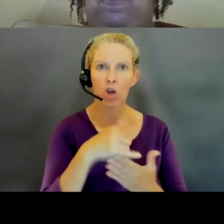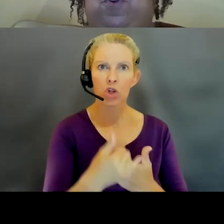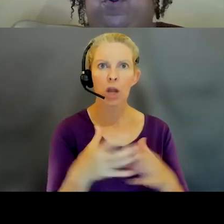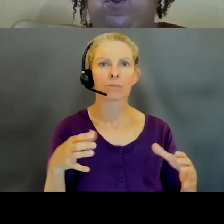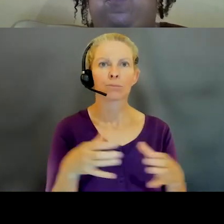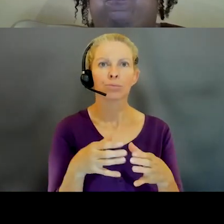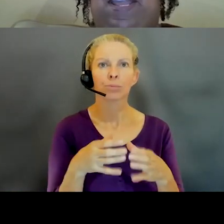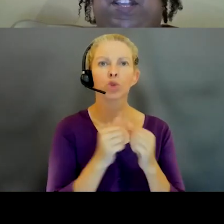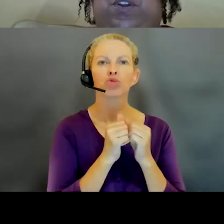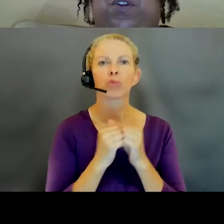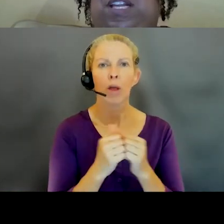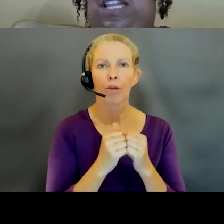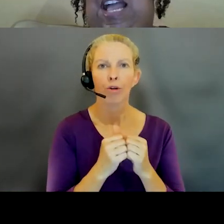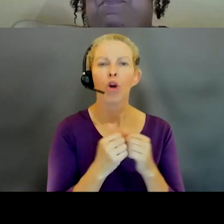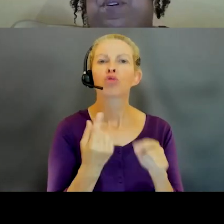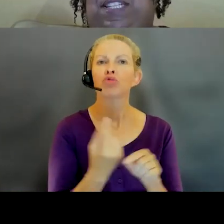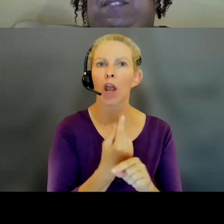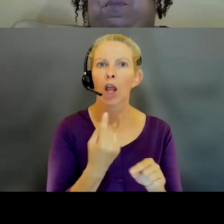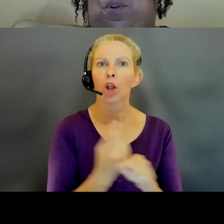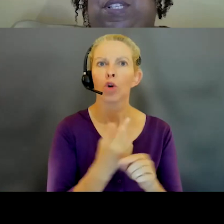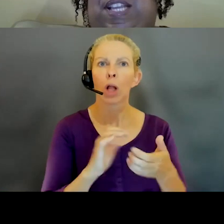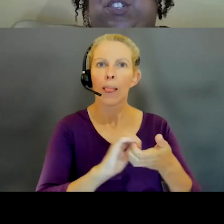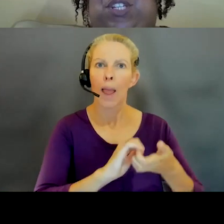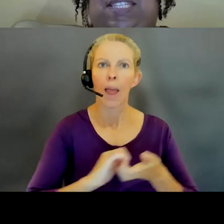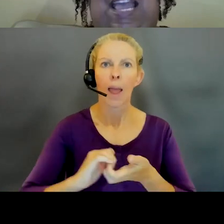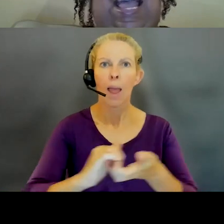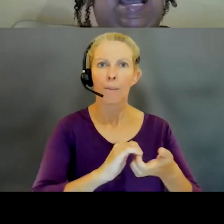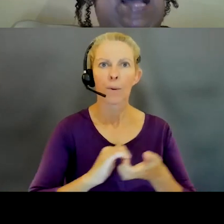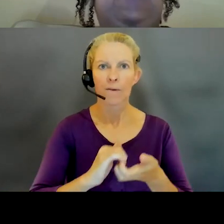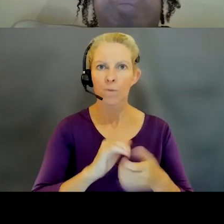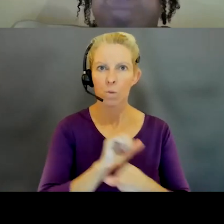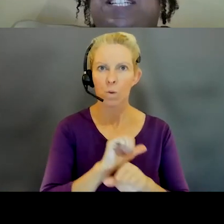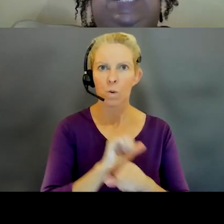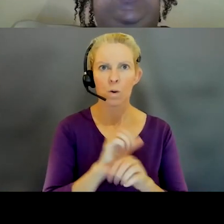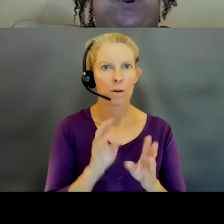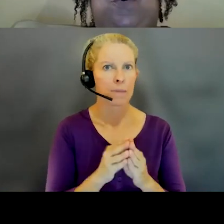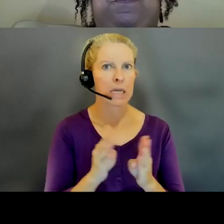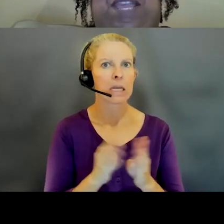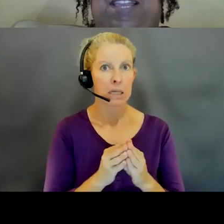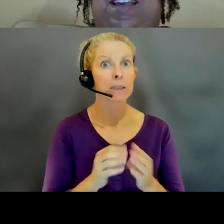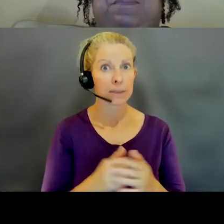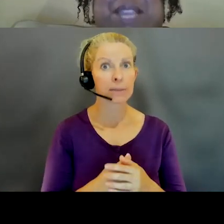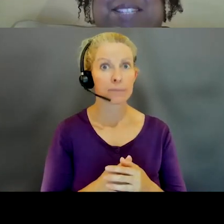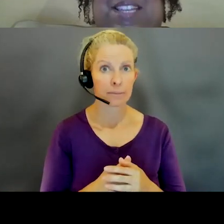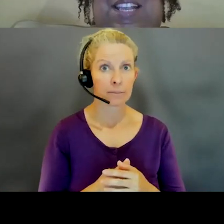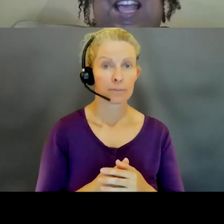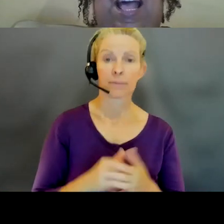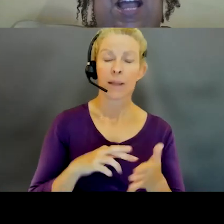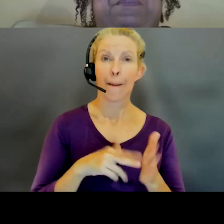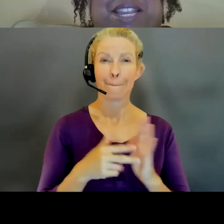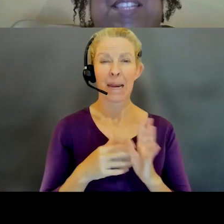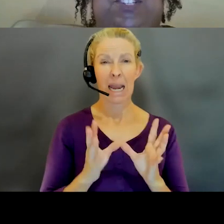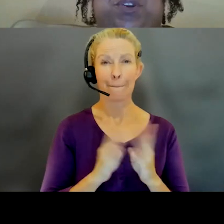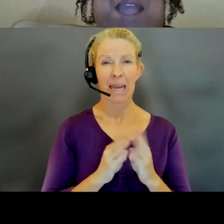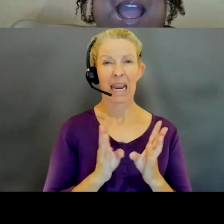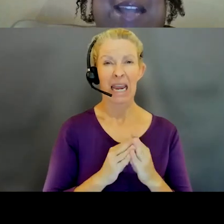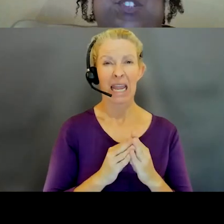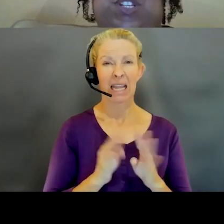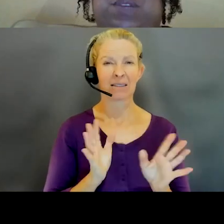for regular, collaborative work sections, and I don't mean a meeting, I mean that you are actually